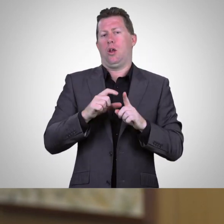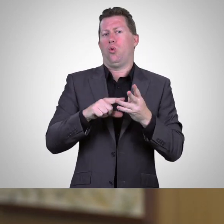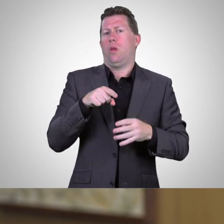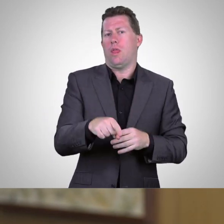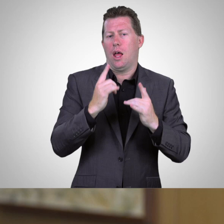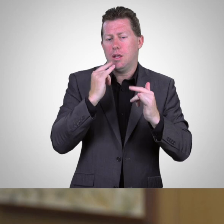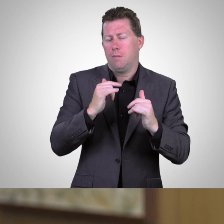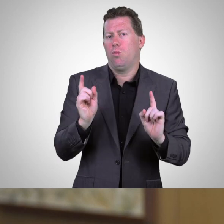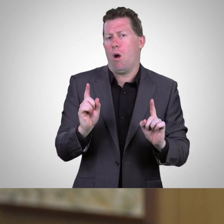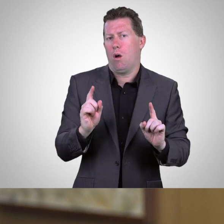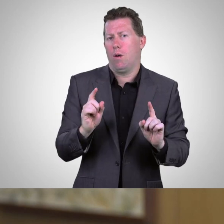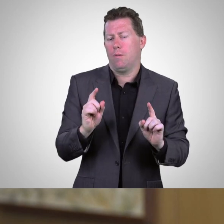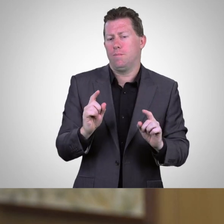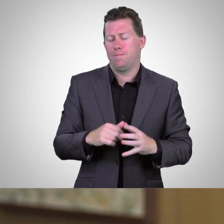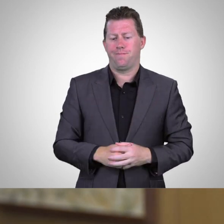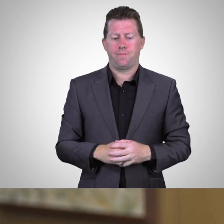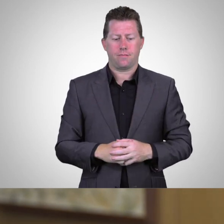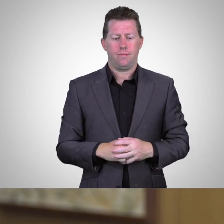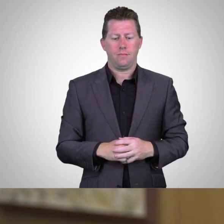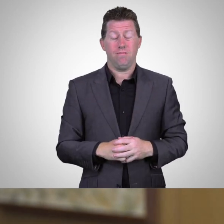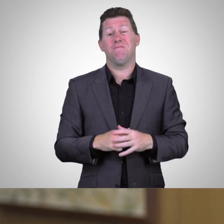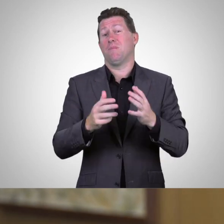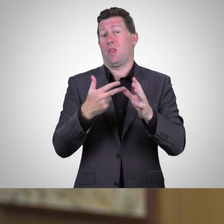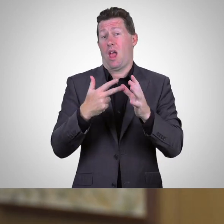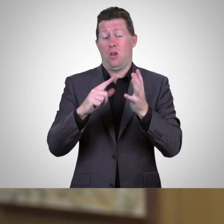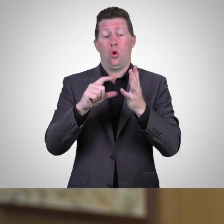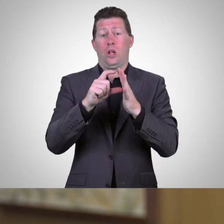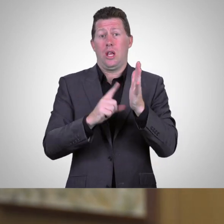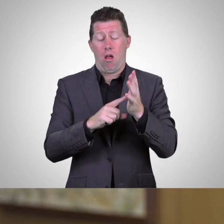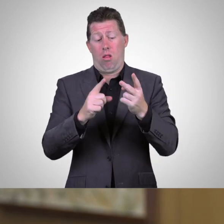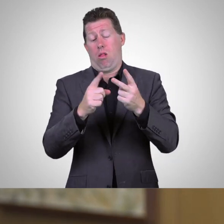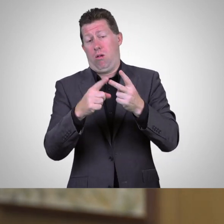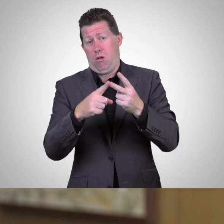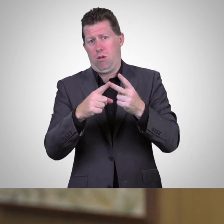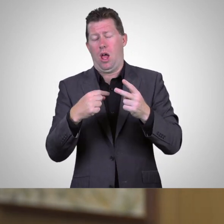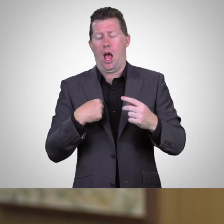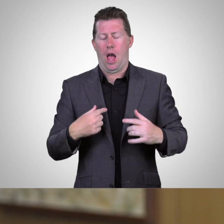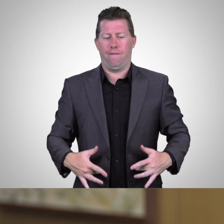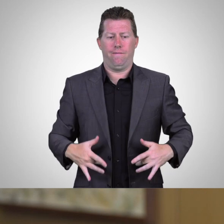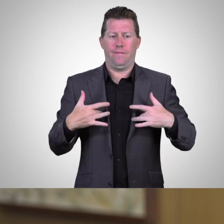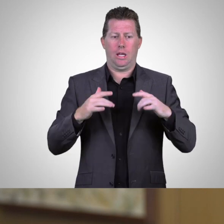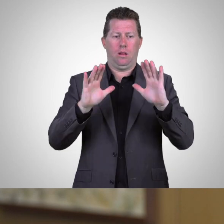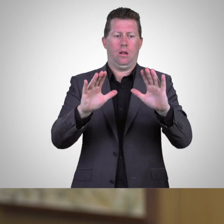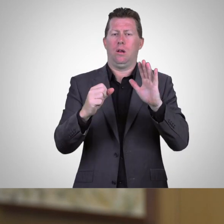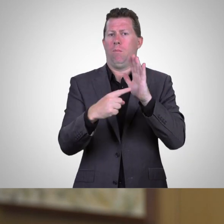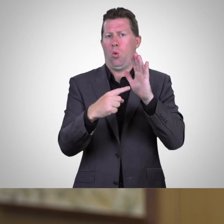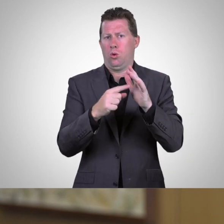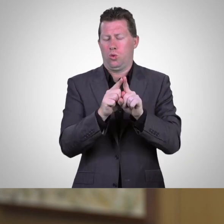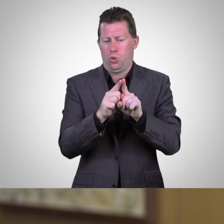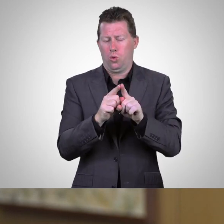within the assessment task. The other component of UDL principle which I think is really important in